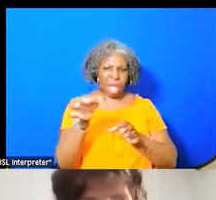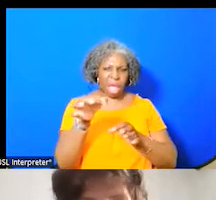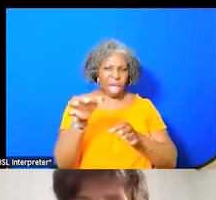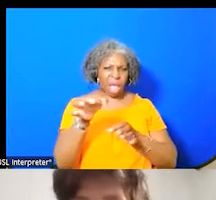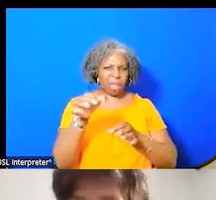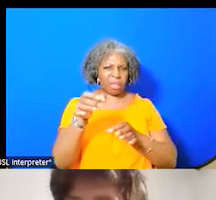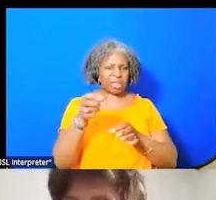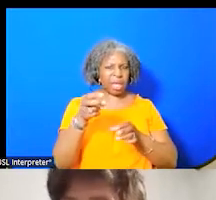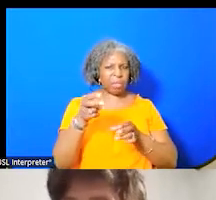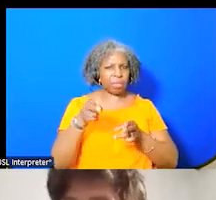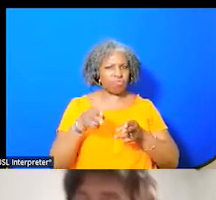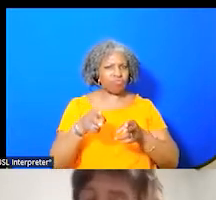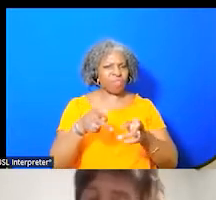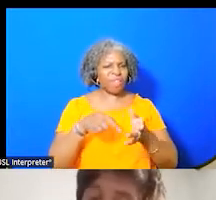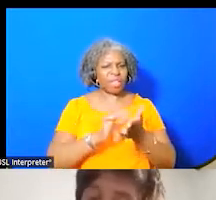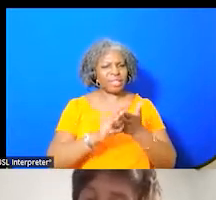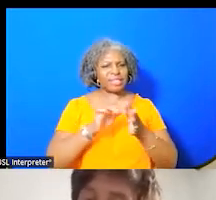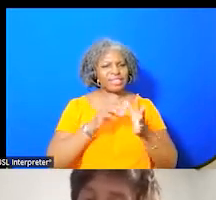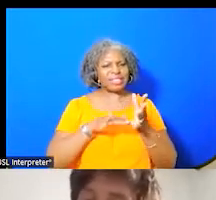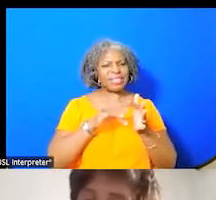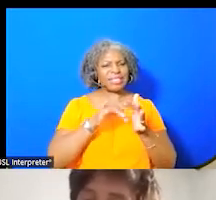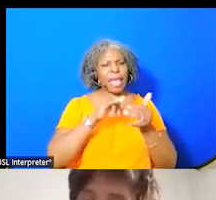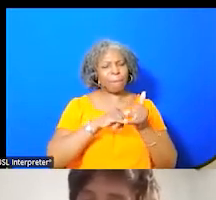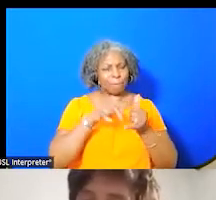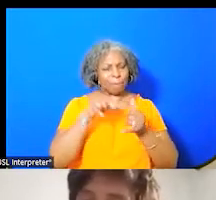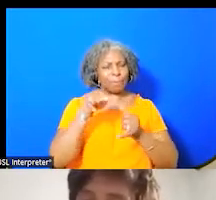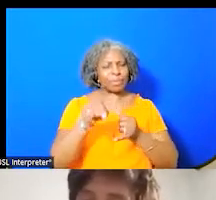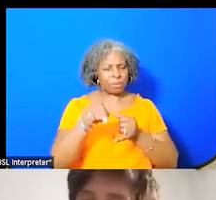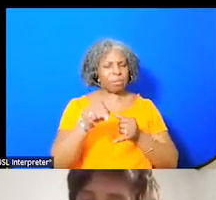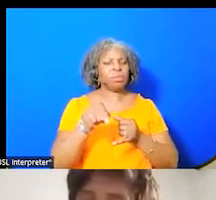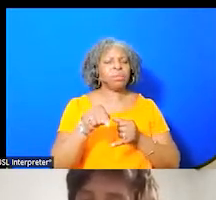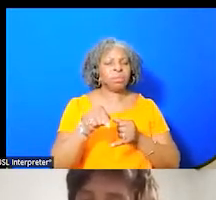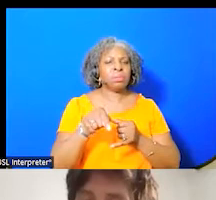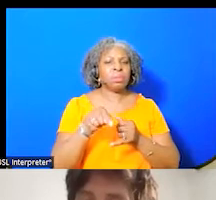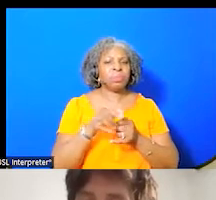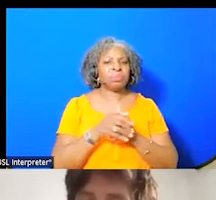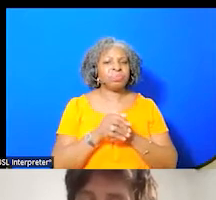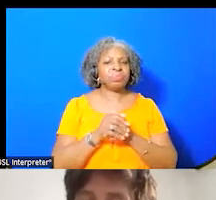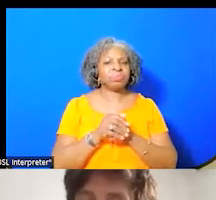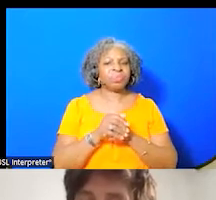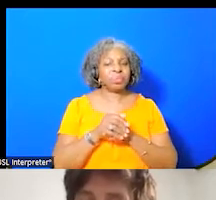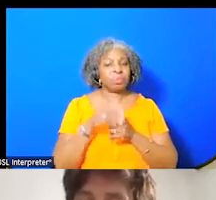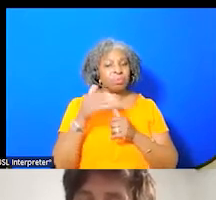Thames in the Thames Estuary. And so, I've been working there